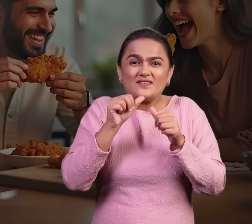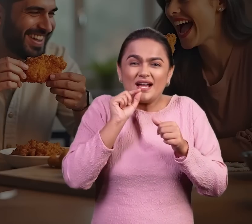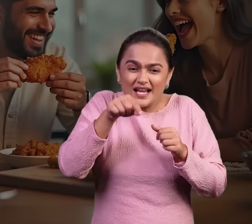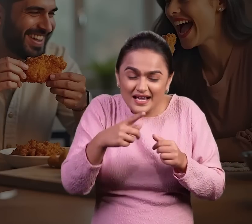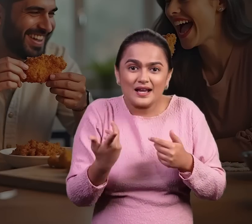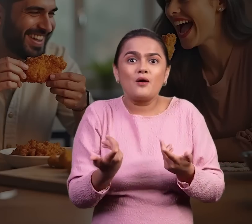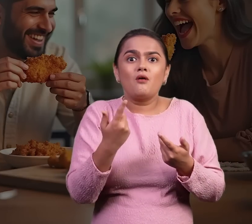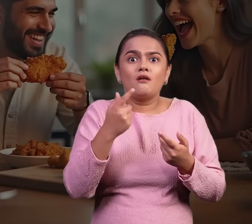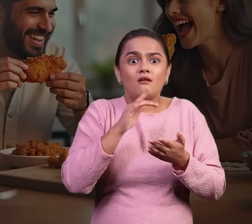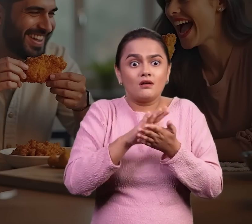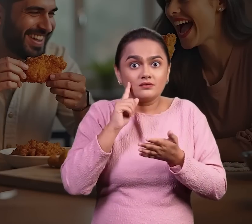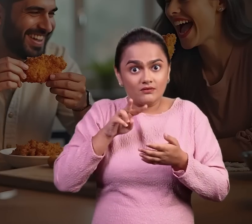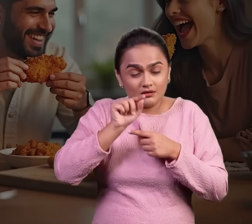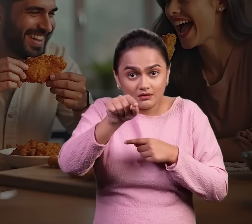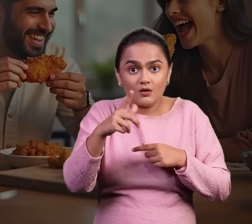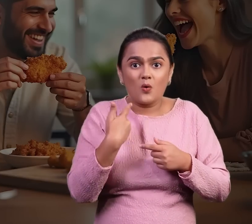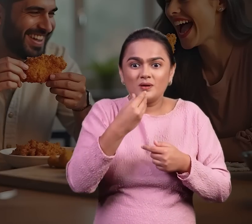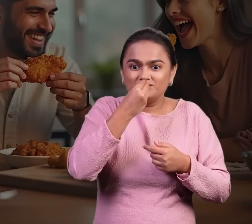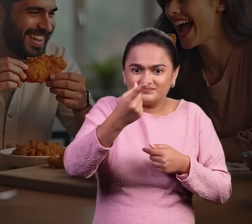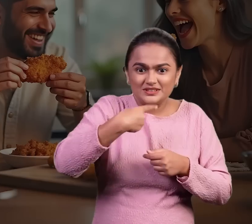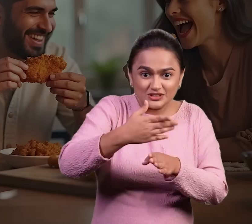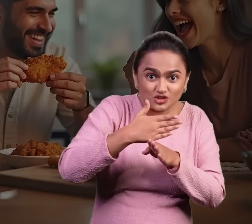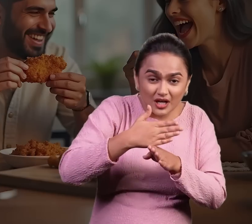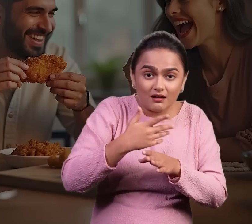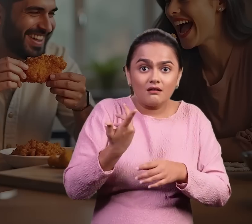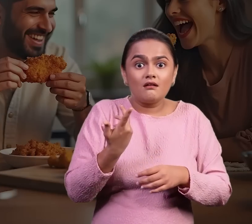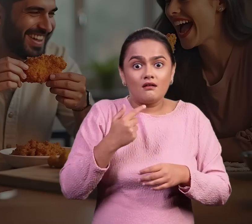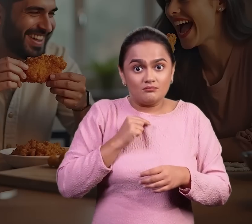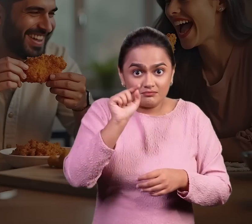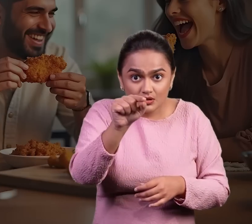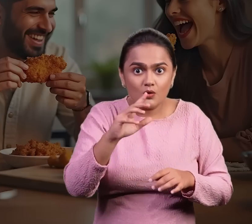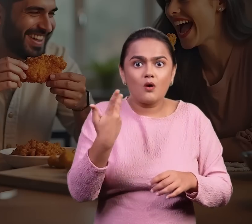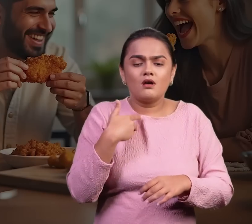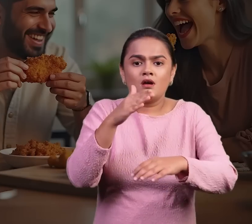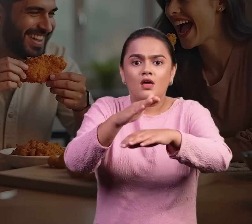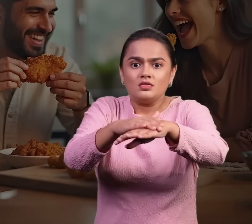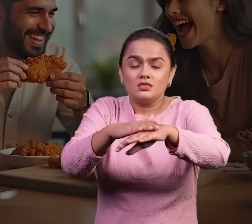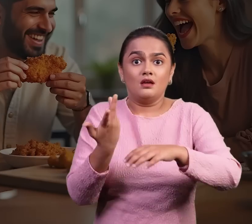It's also a myth that HIV spreads through sharing food or touch.